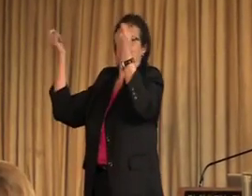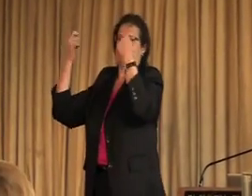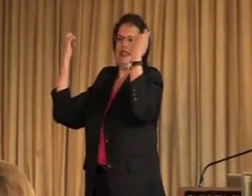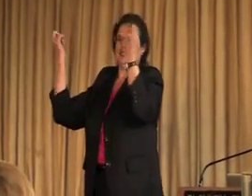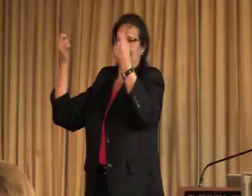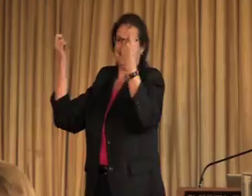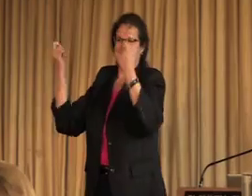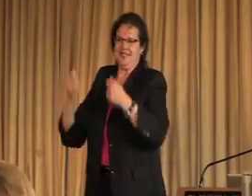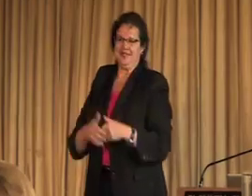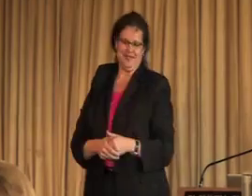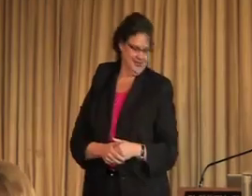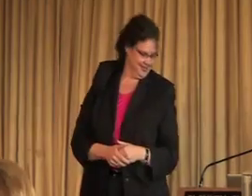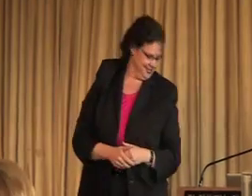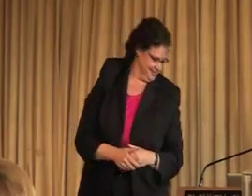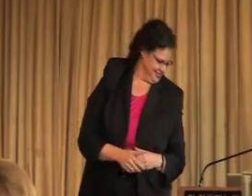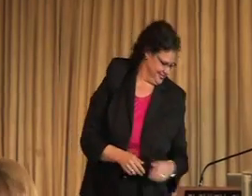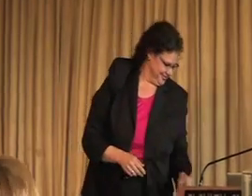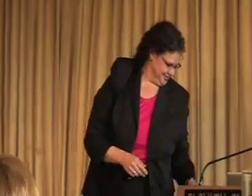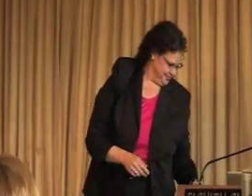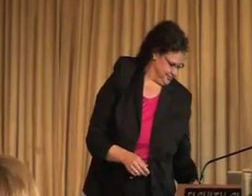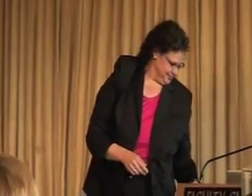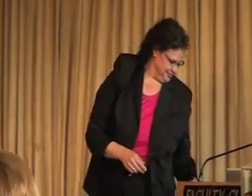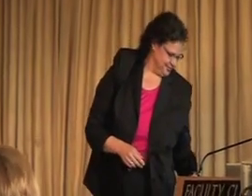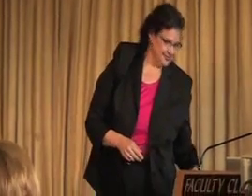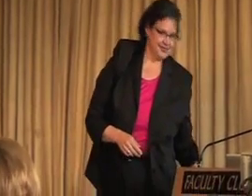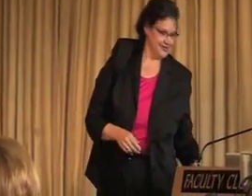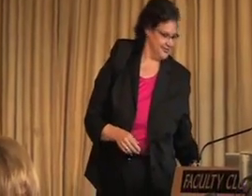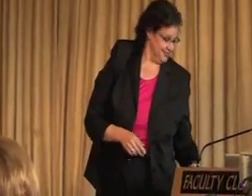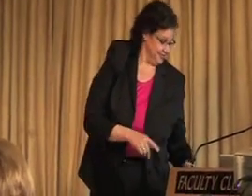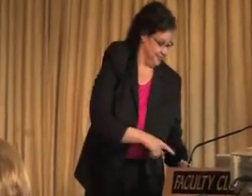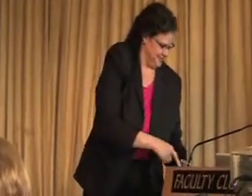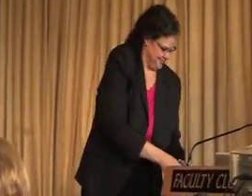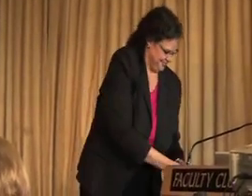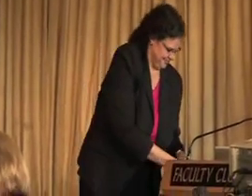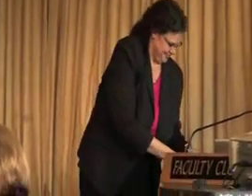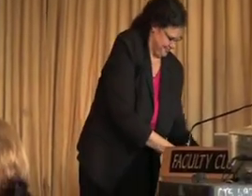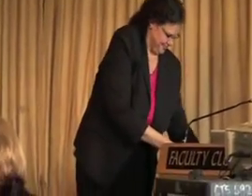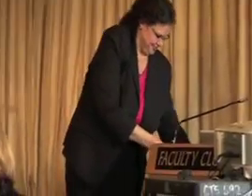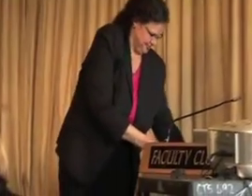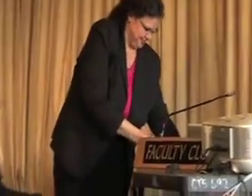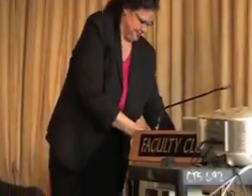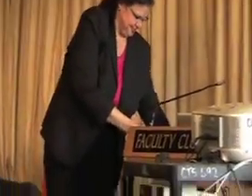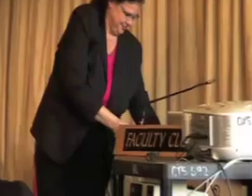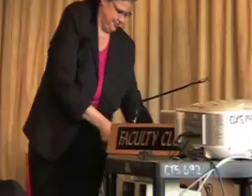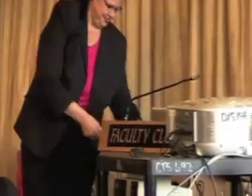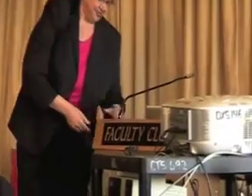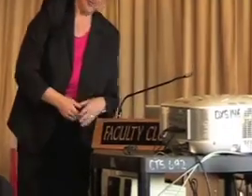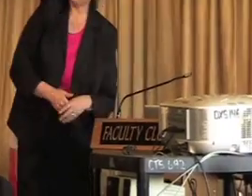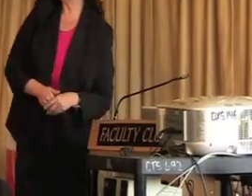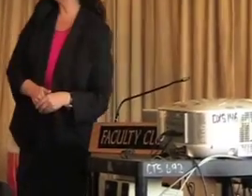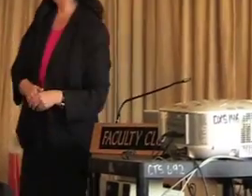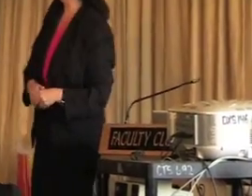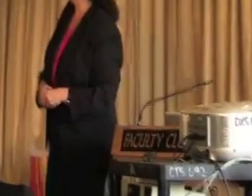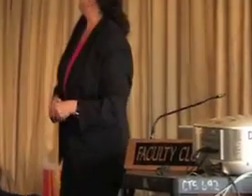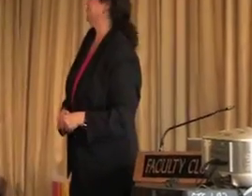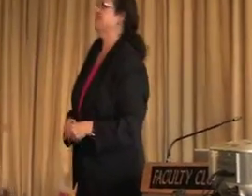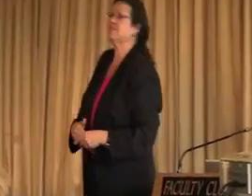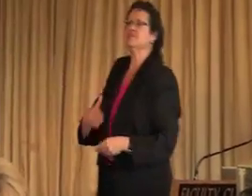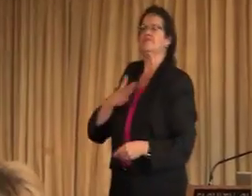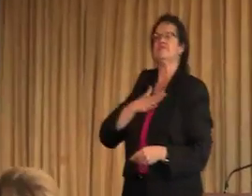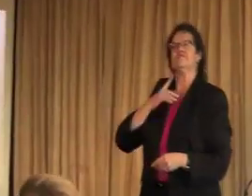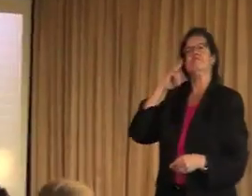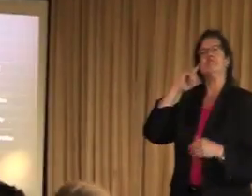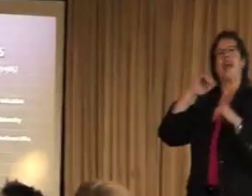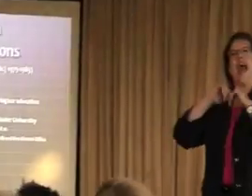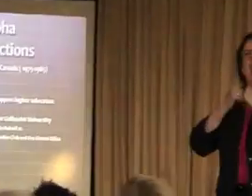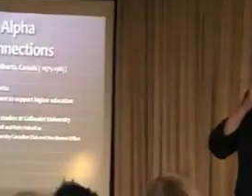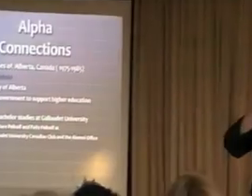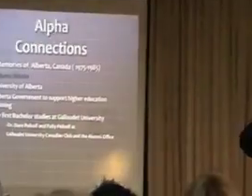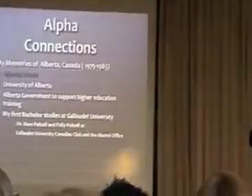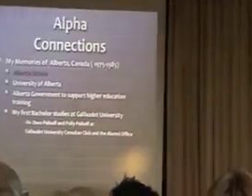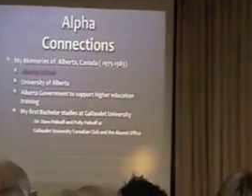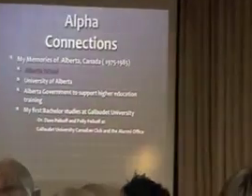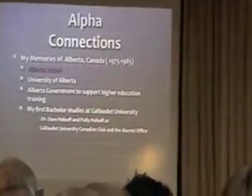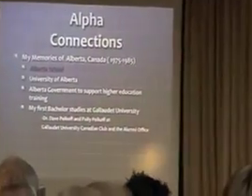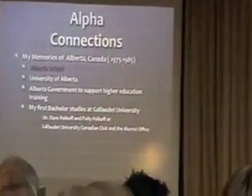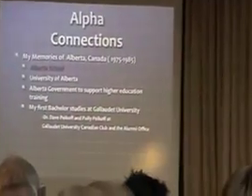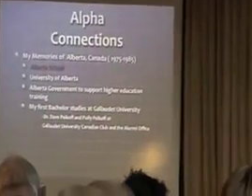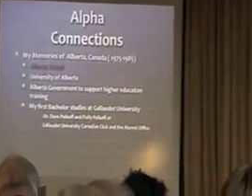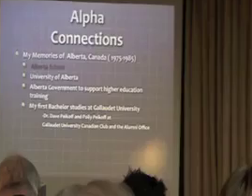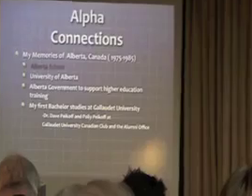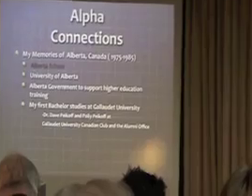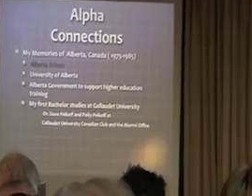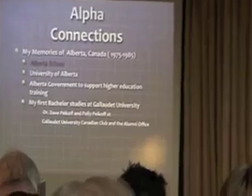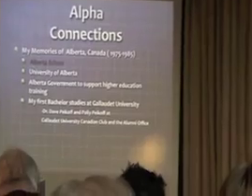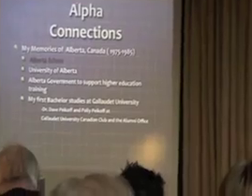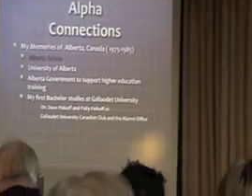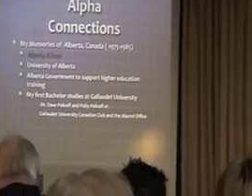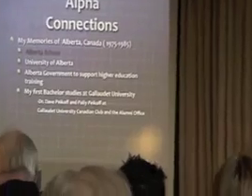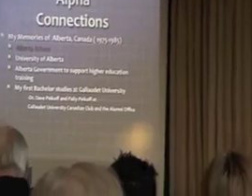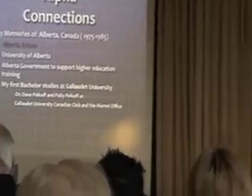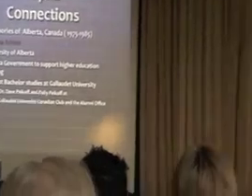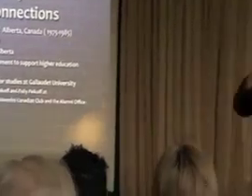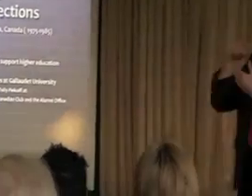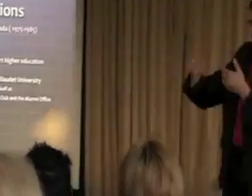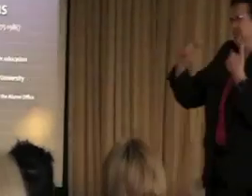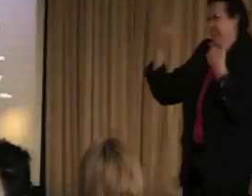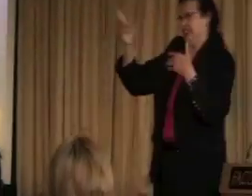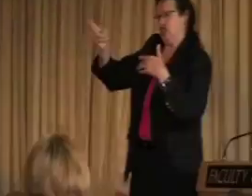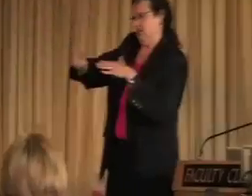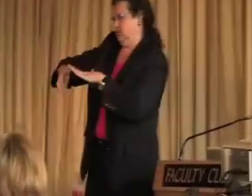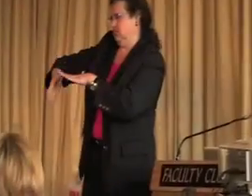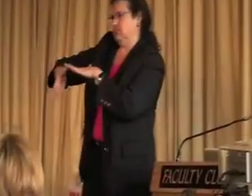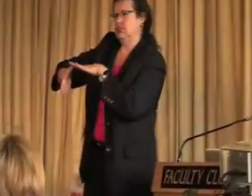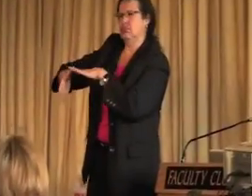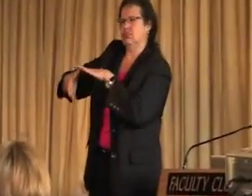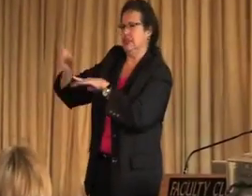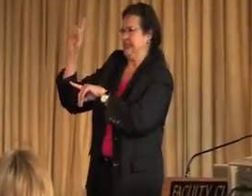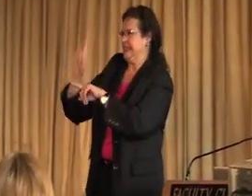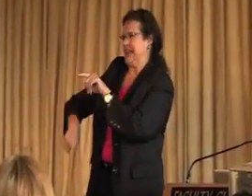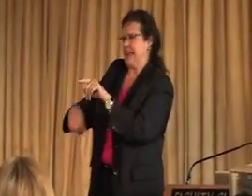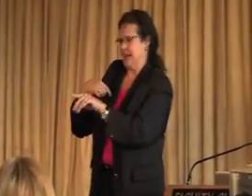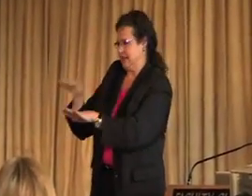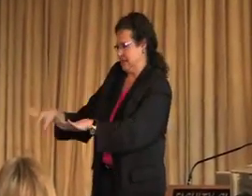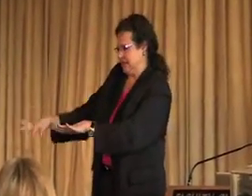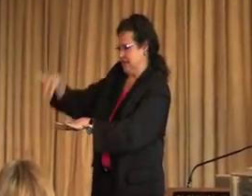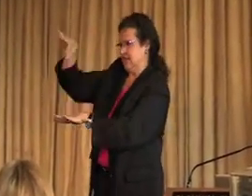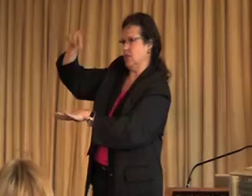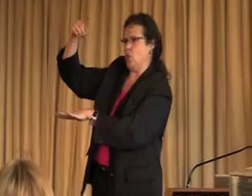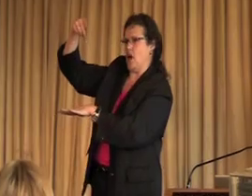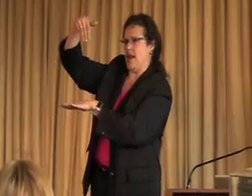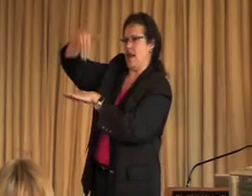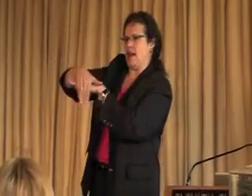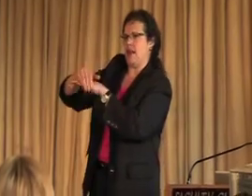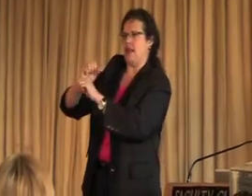responsibility to continue on our celebration with them even in their absence. 25 years